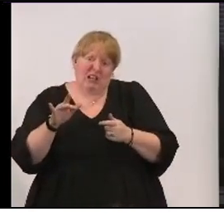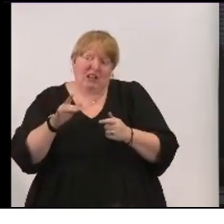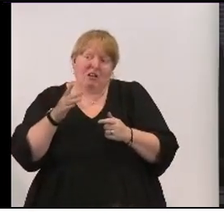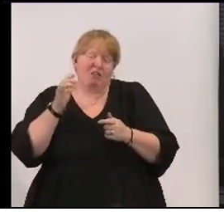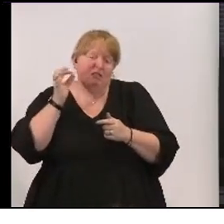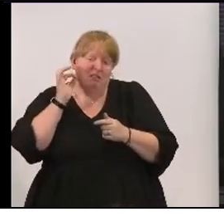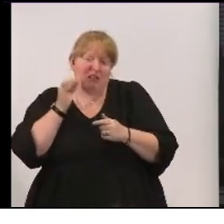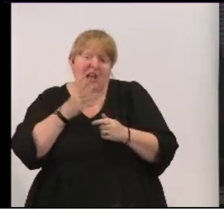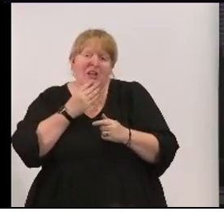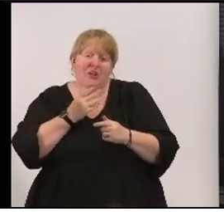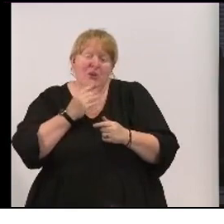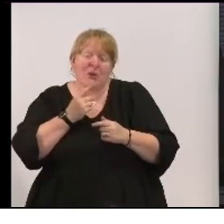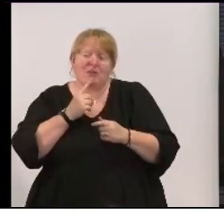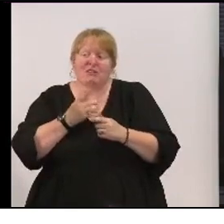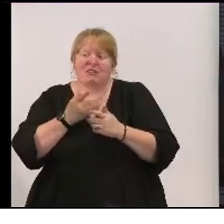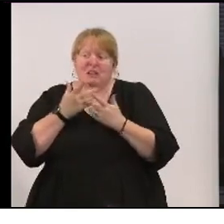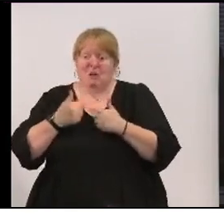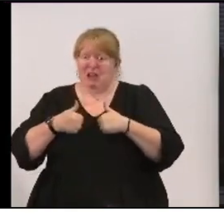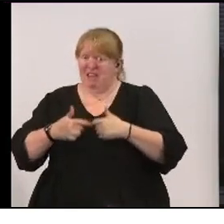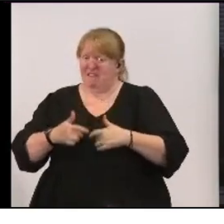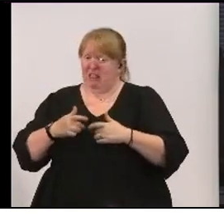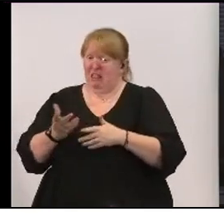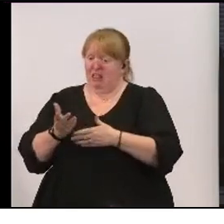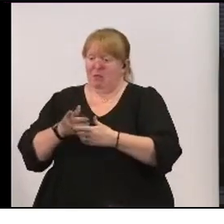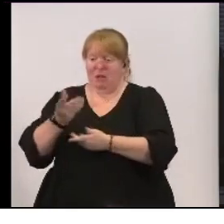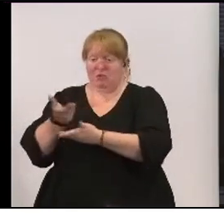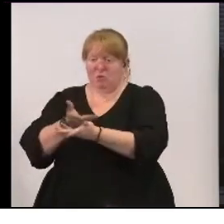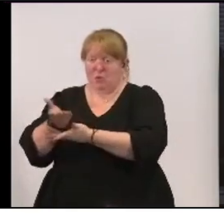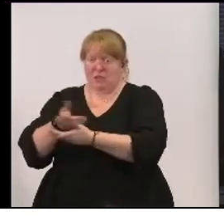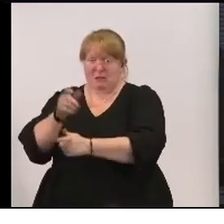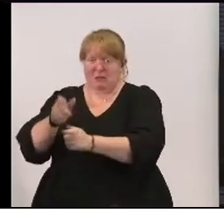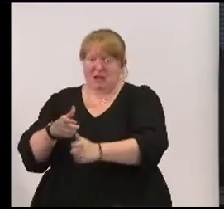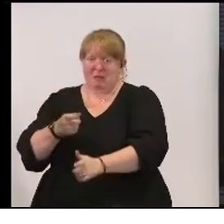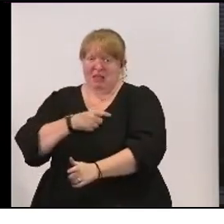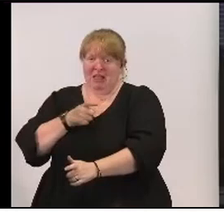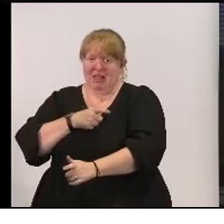people and I'm not sure about speaking to people. So maybe that helps.